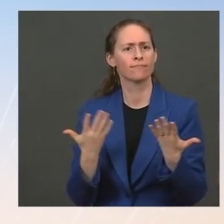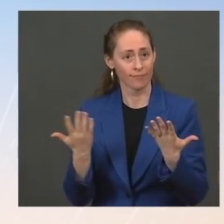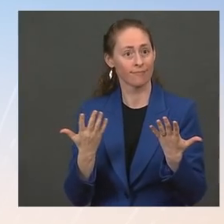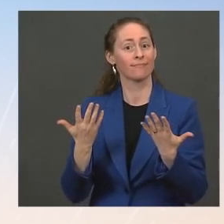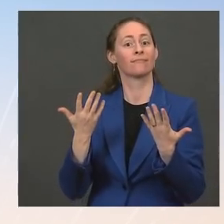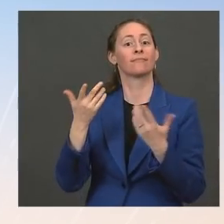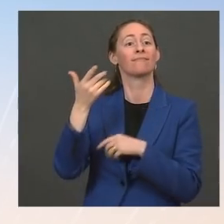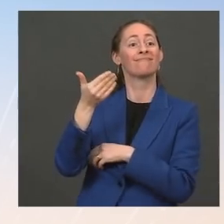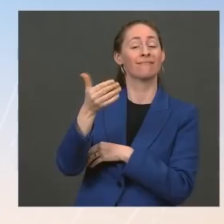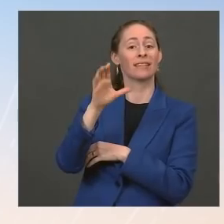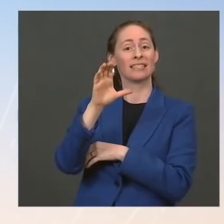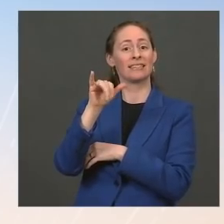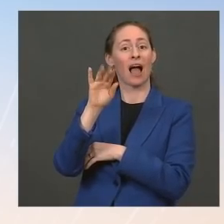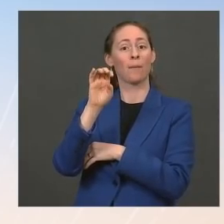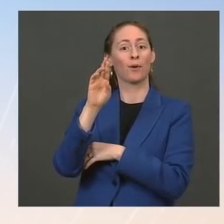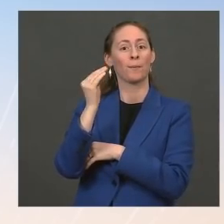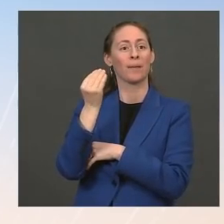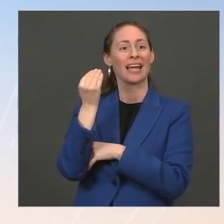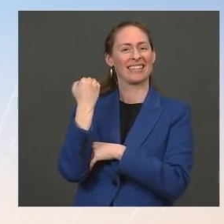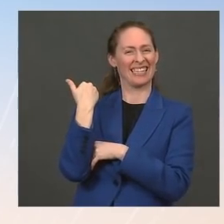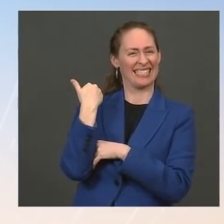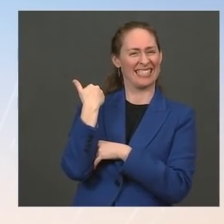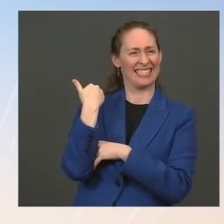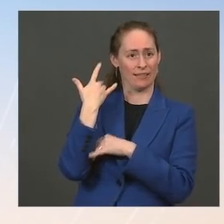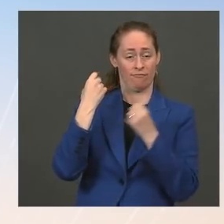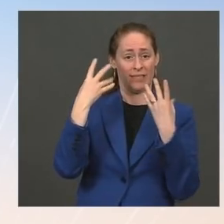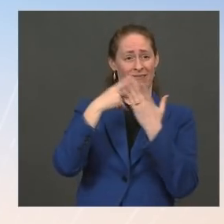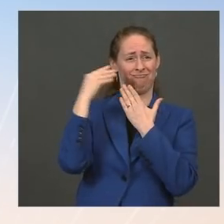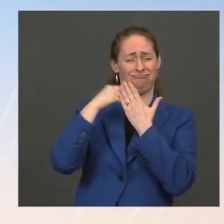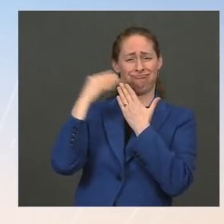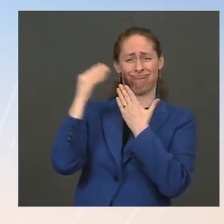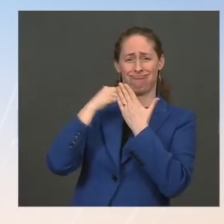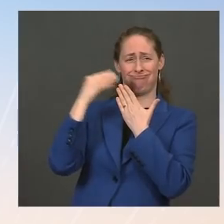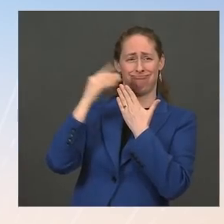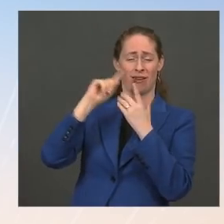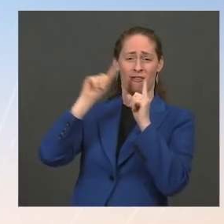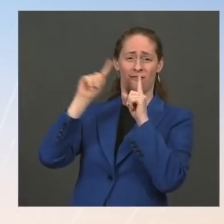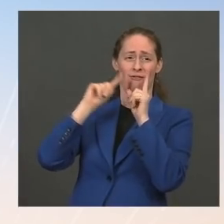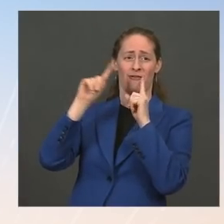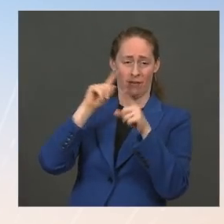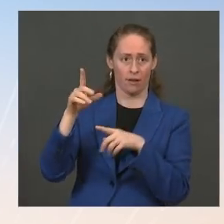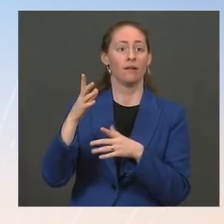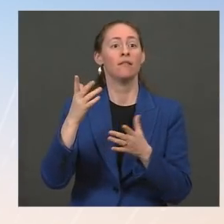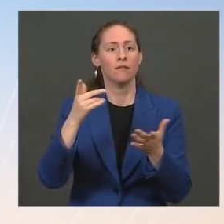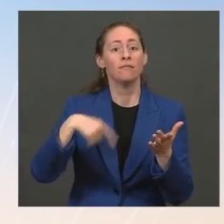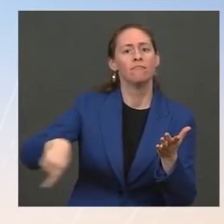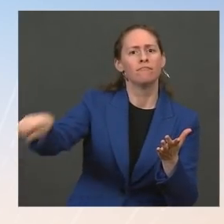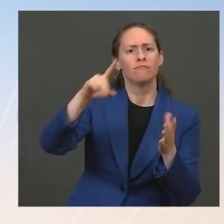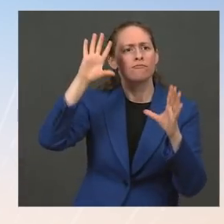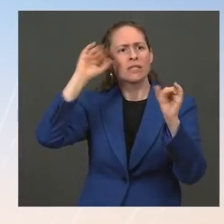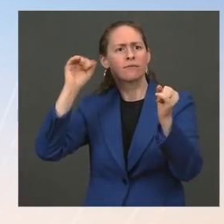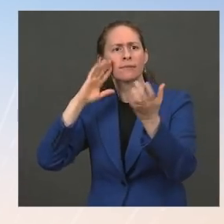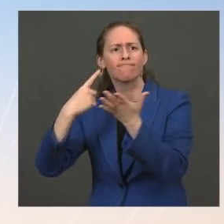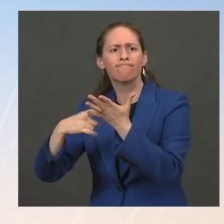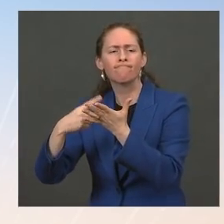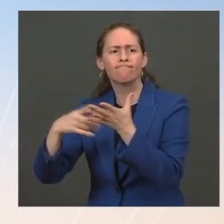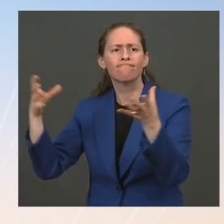The President will convene a roundtable shortly with CEOs and leaders of major retailers and grocers to hear about their expectation and preparation